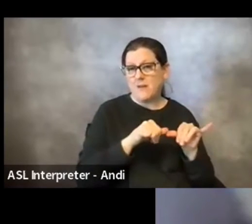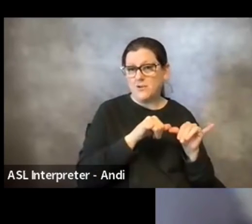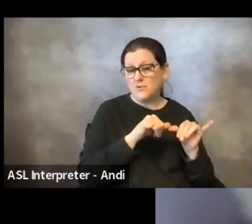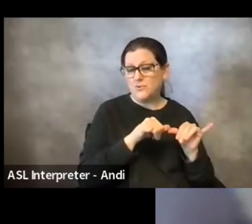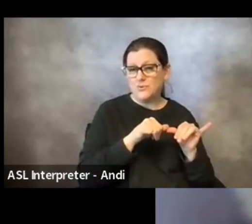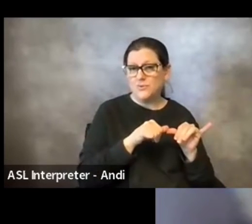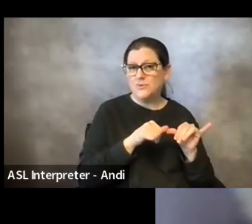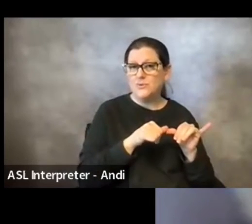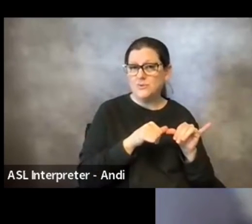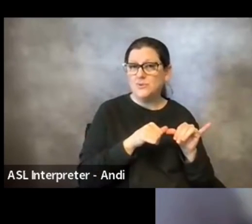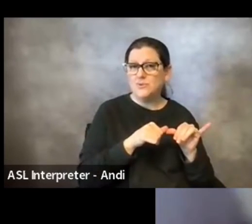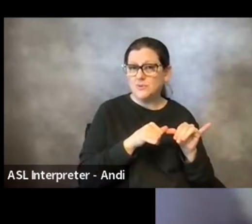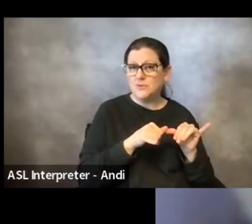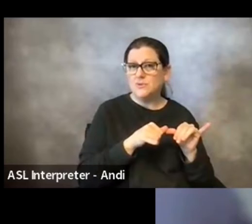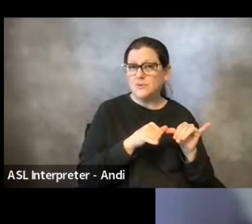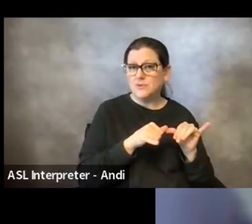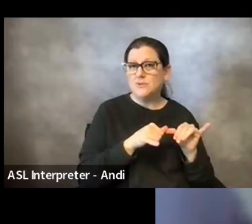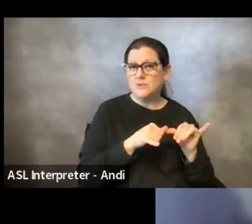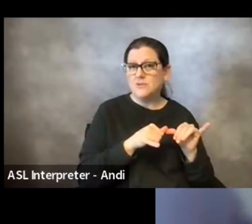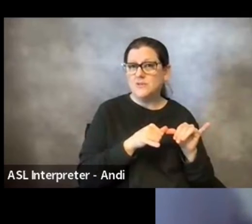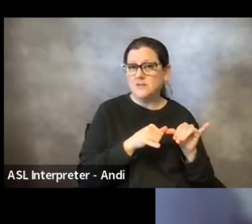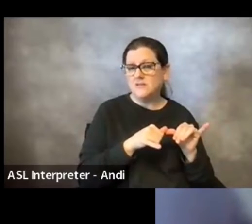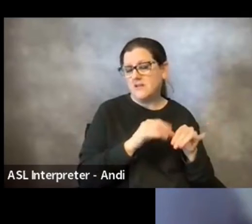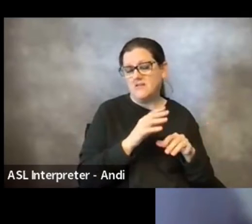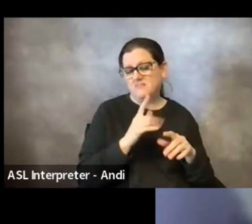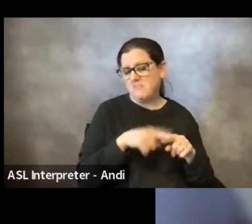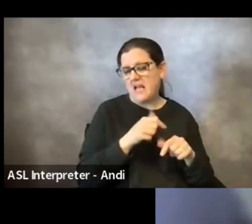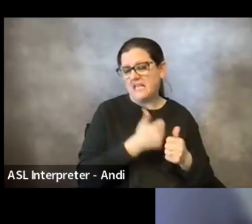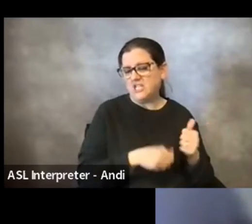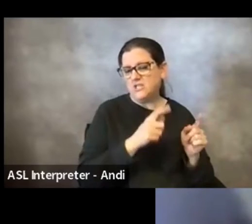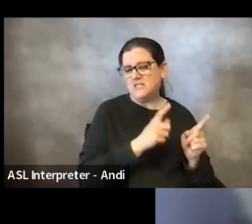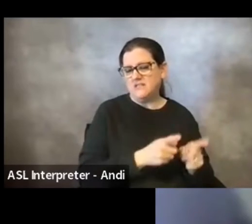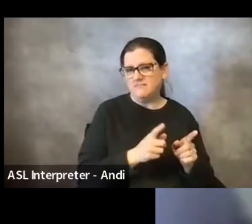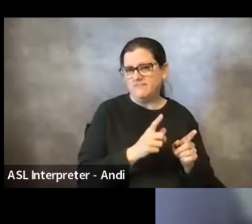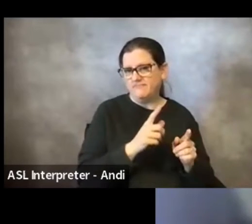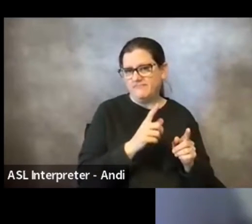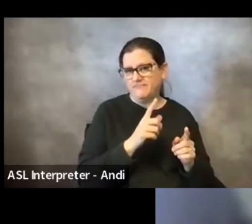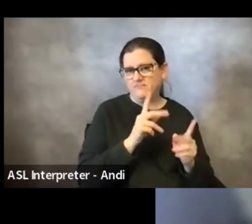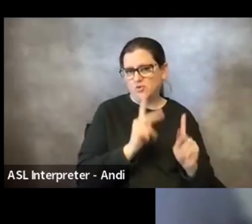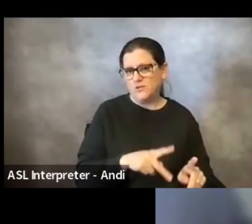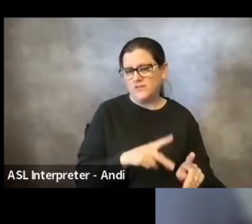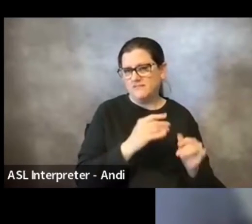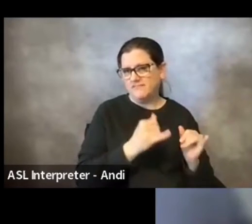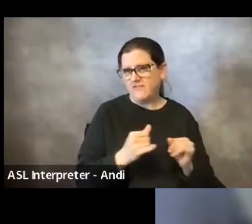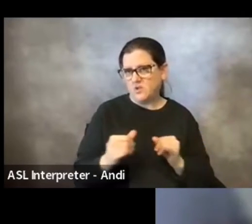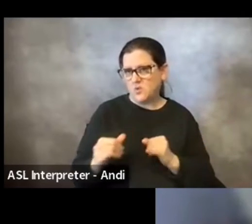know, in in an individual's case. It could be that, you know, though it just so happened